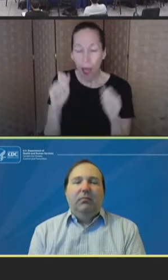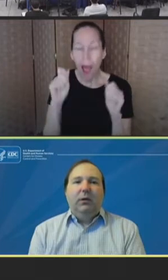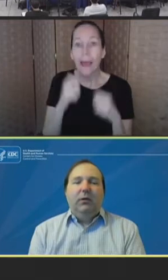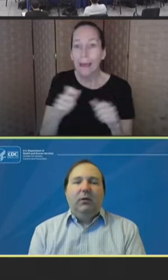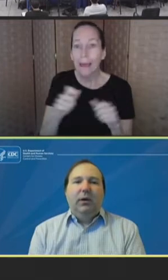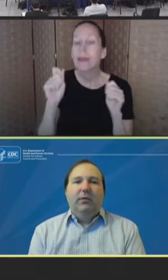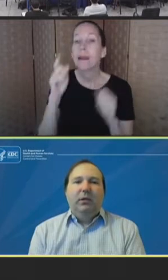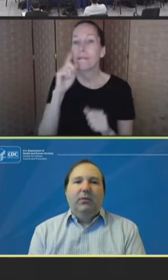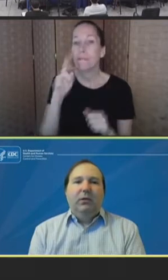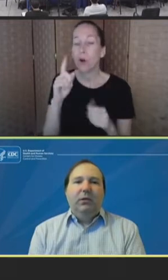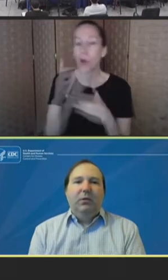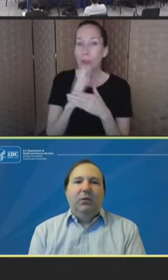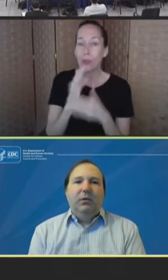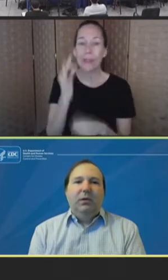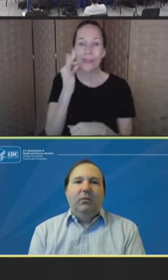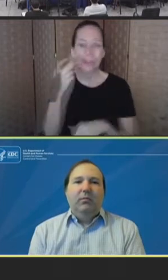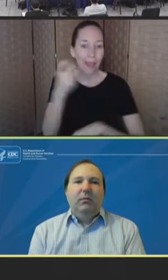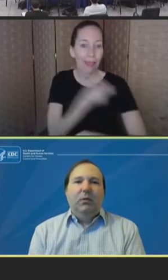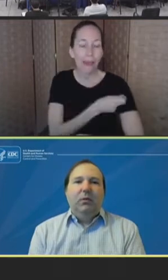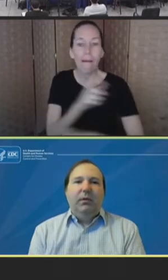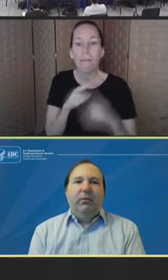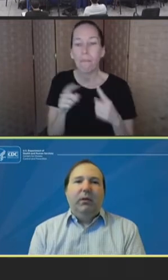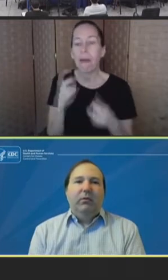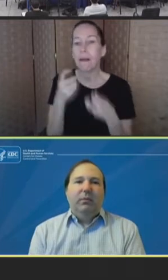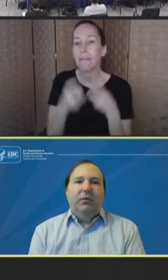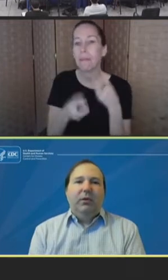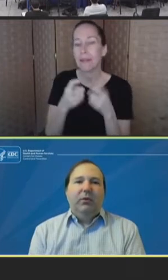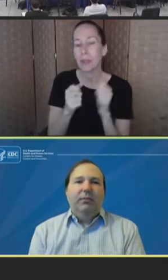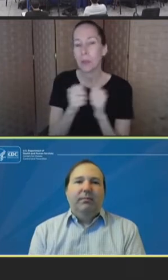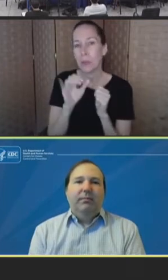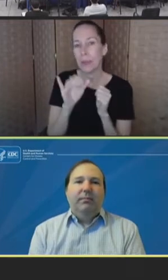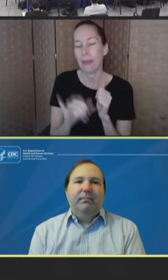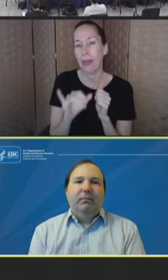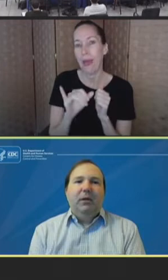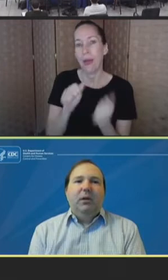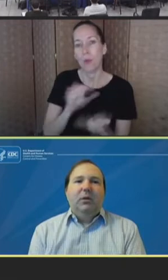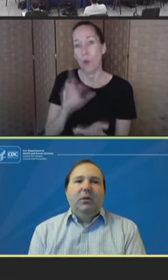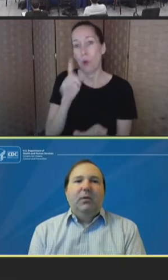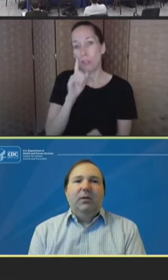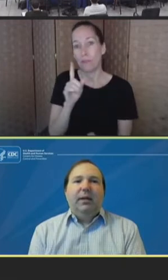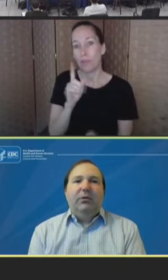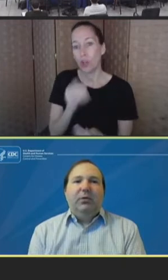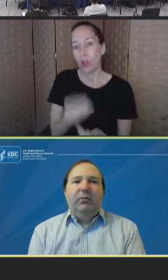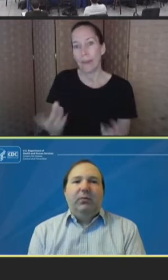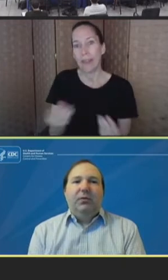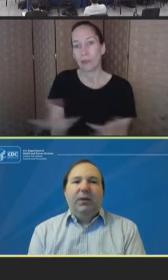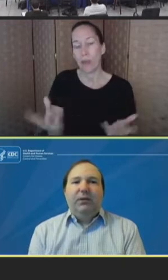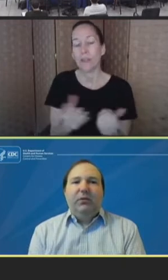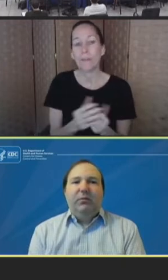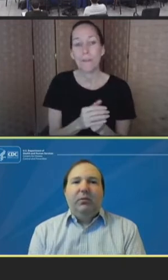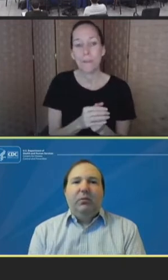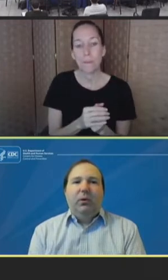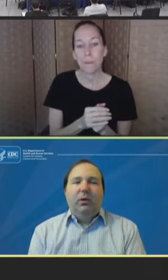you know, were having difficulties with that route of administration. So as far as the actual adverse events that are being reported,